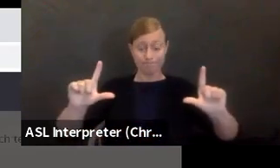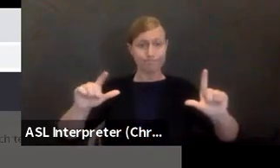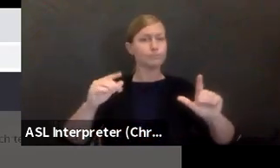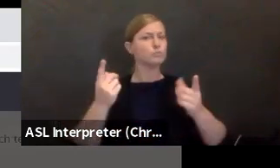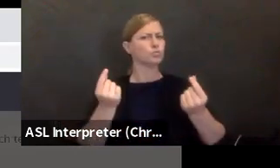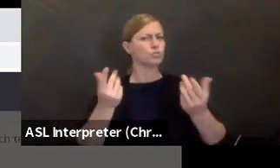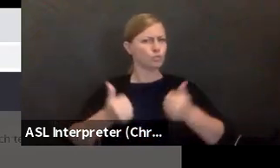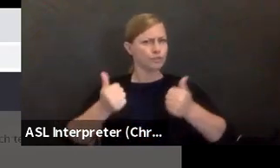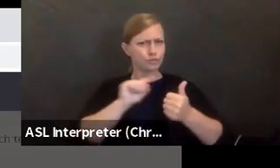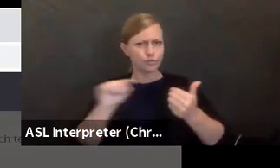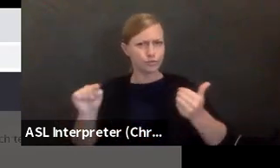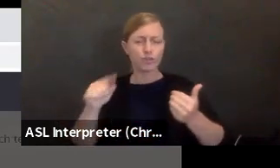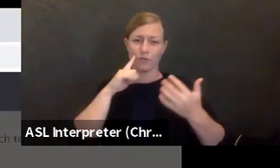other," recommended for clubs, and after school.